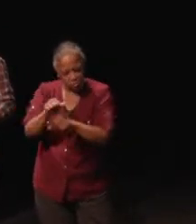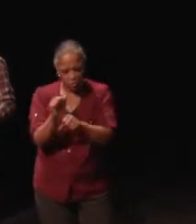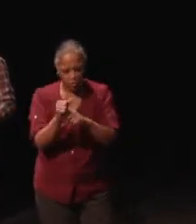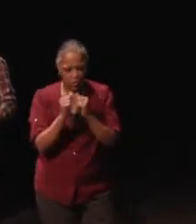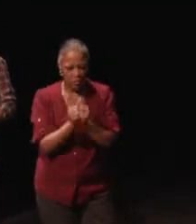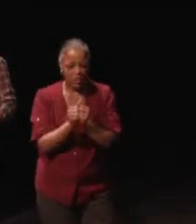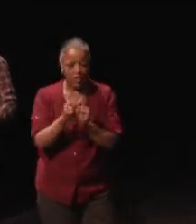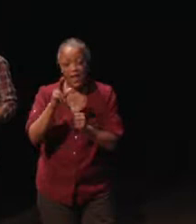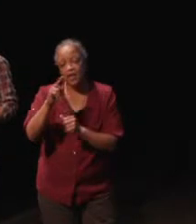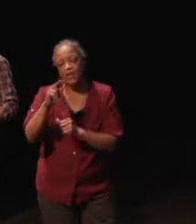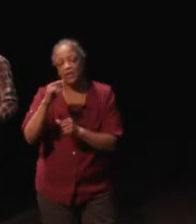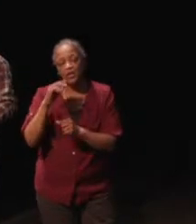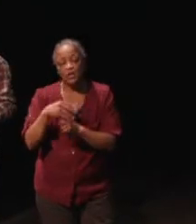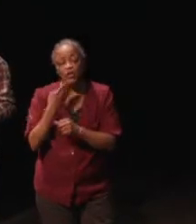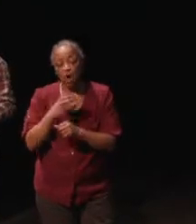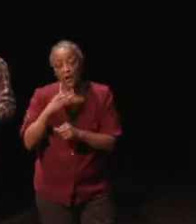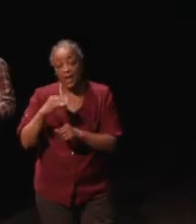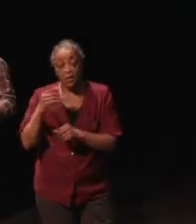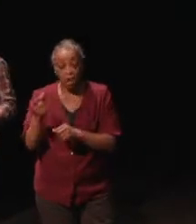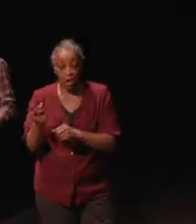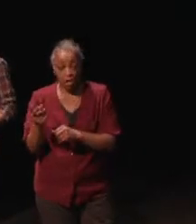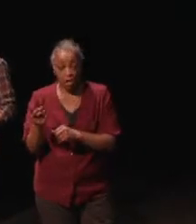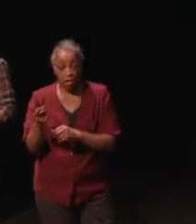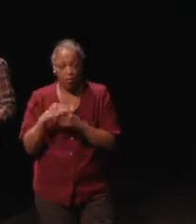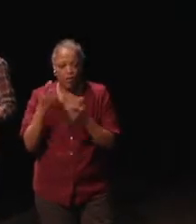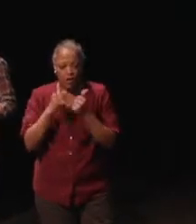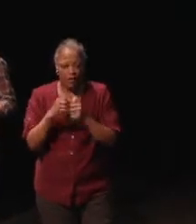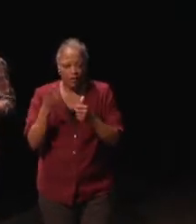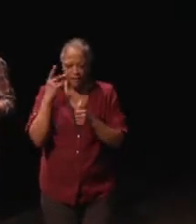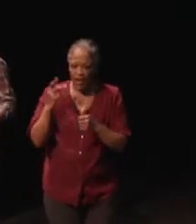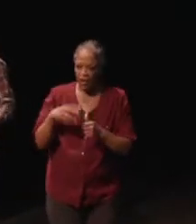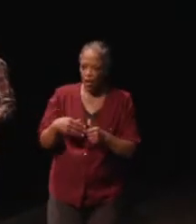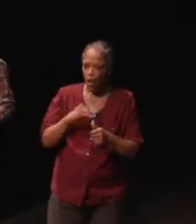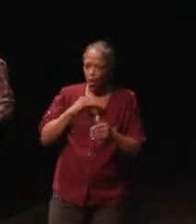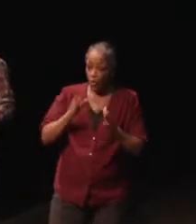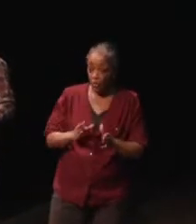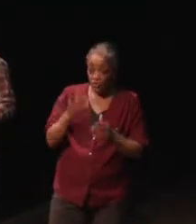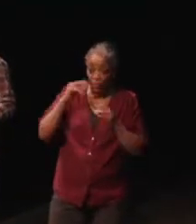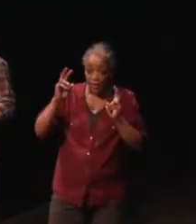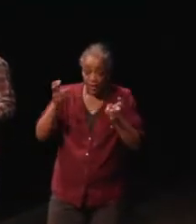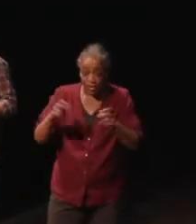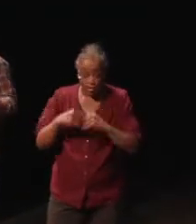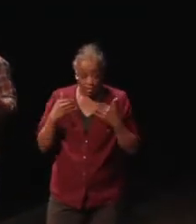Naughty Dog, and start to try to find owners for issues that exist.